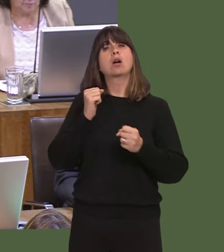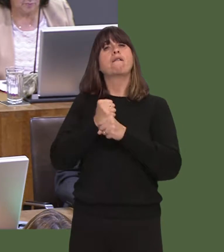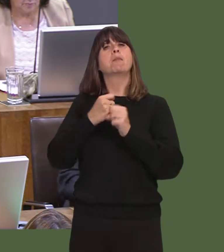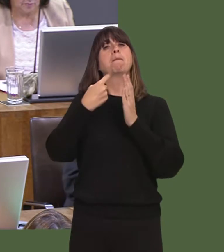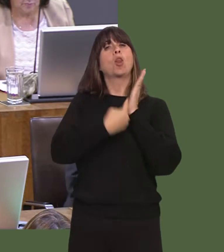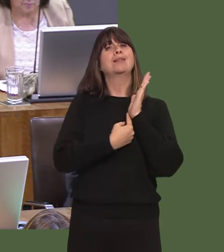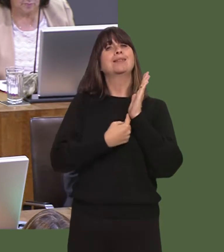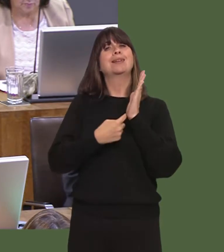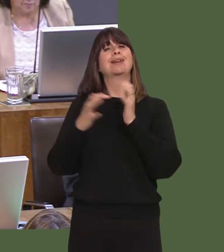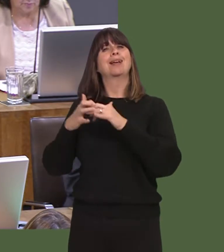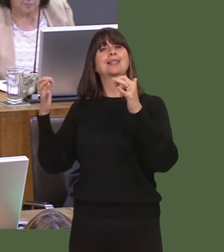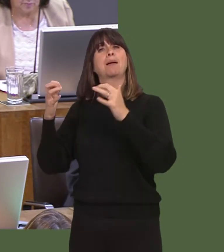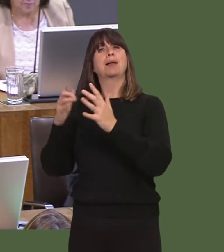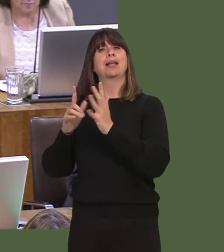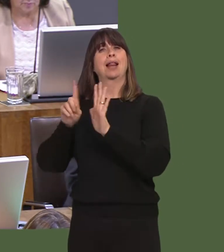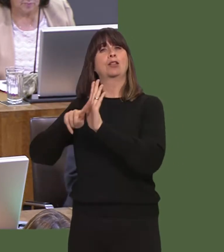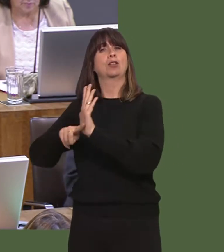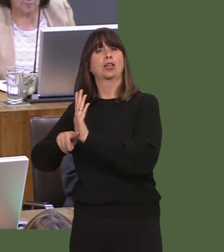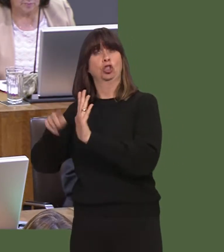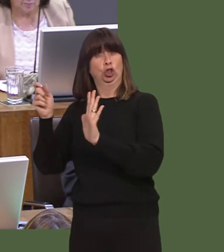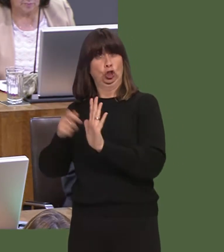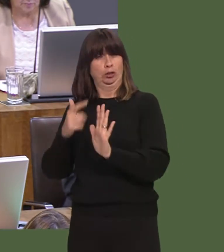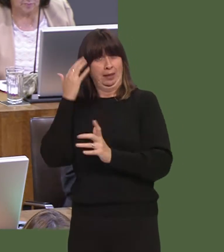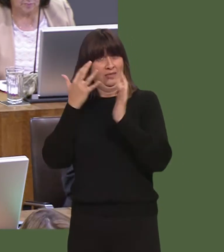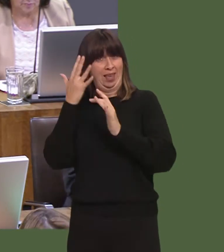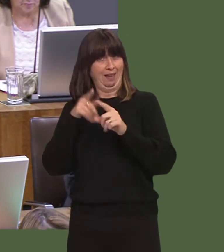and Assembly legislation, which should be made with due regard to article 12 amongst